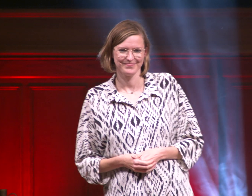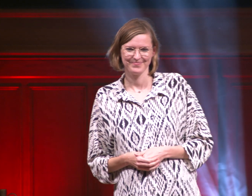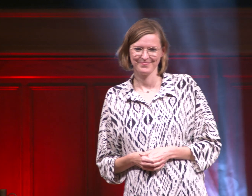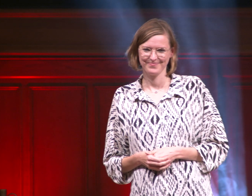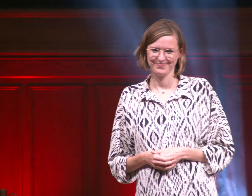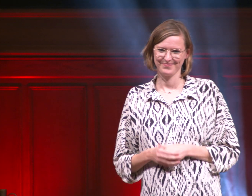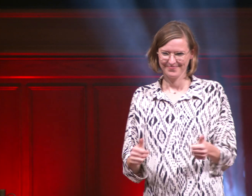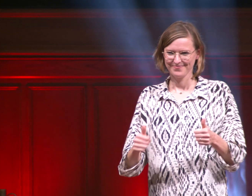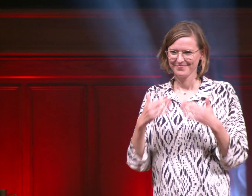Thank you.